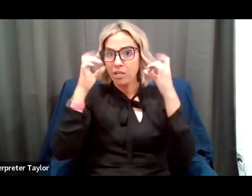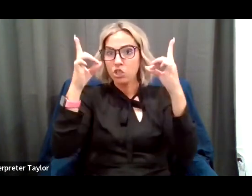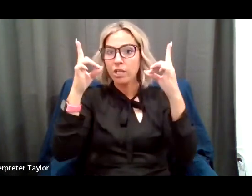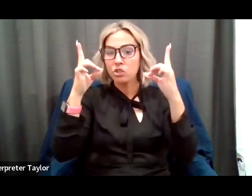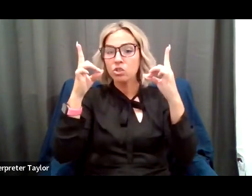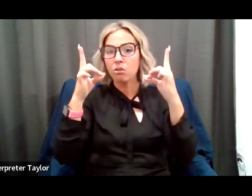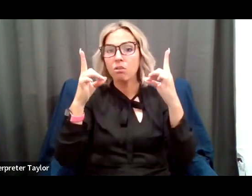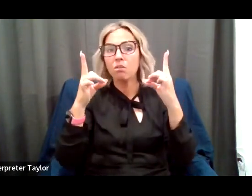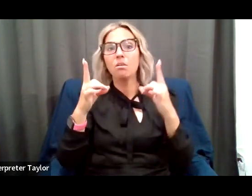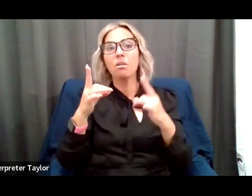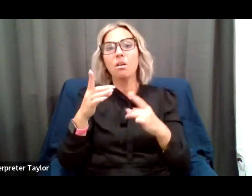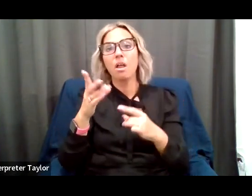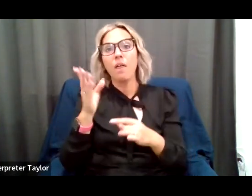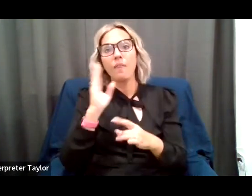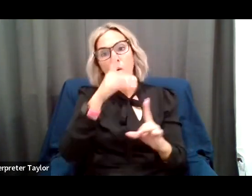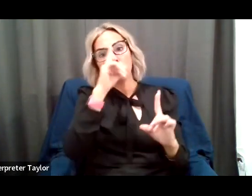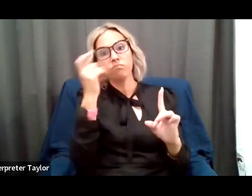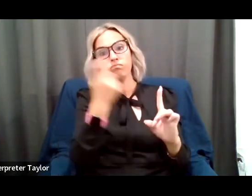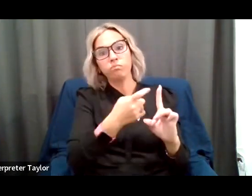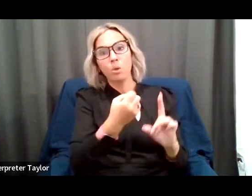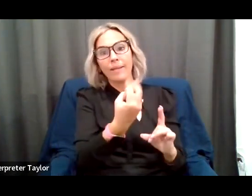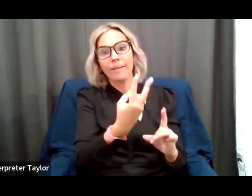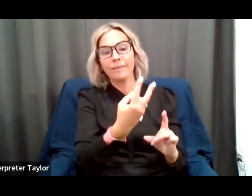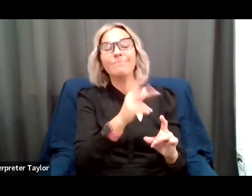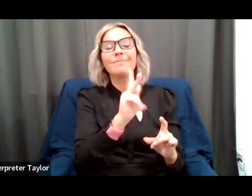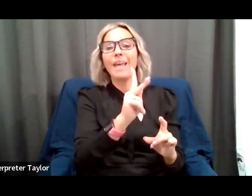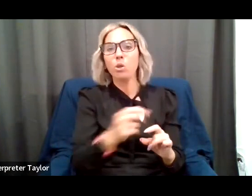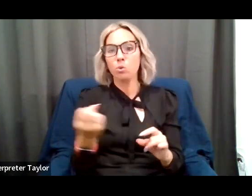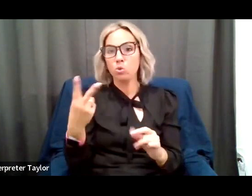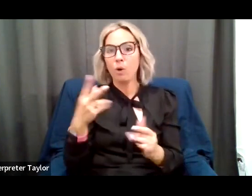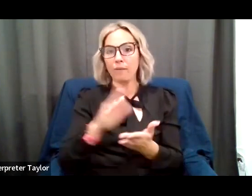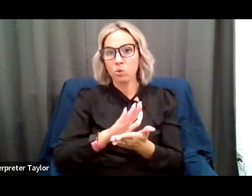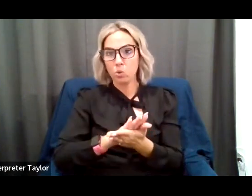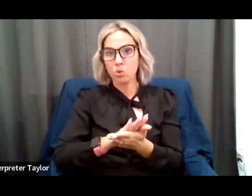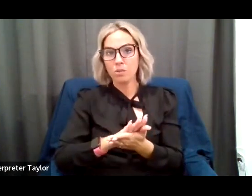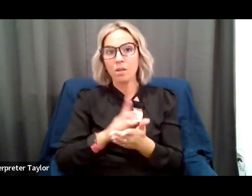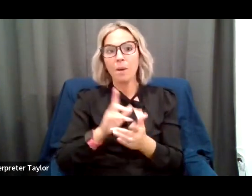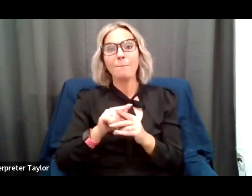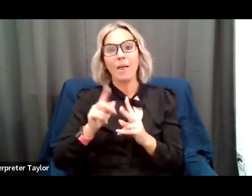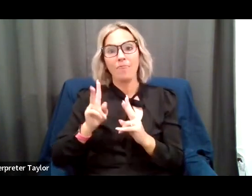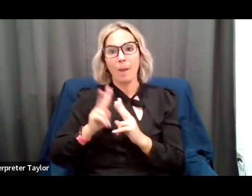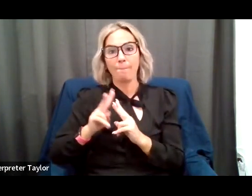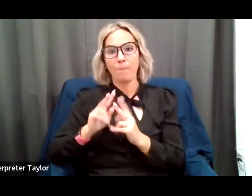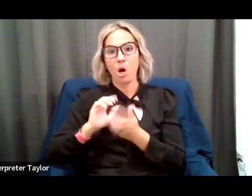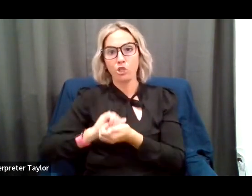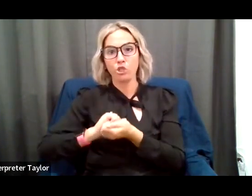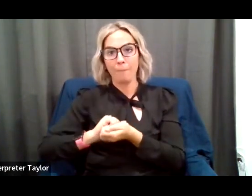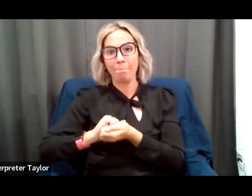go- it'll go to the K-12 schools, but it will go to the partnership. So looking,